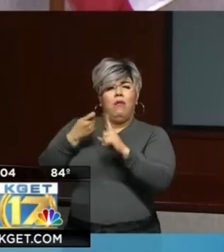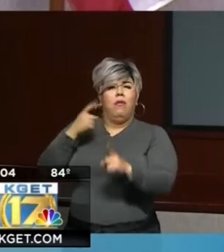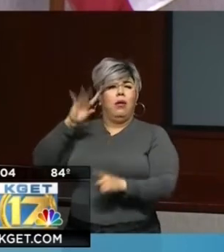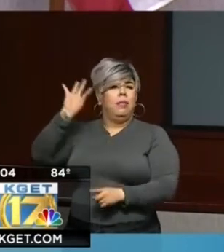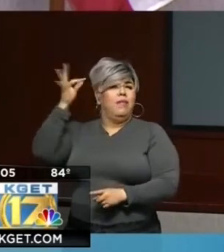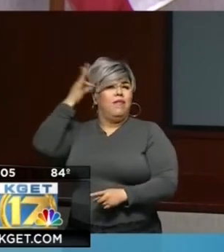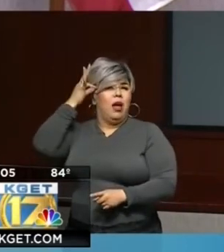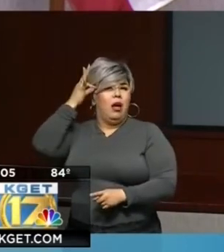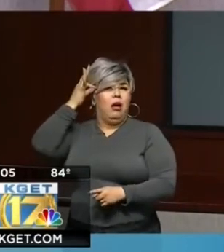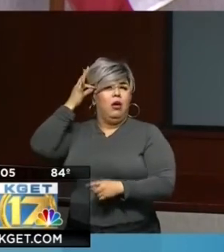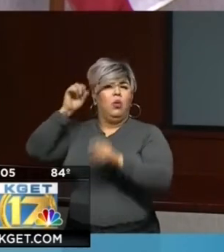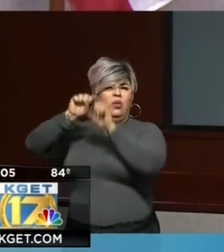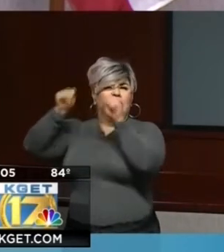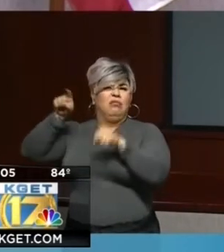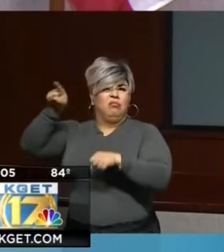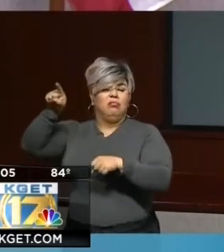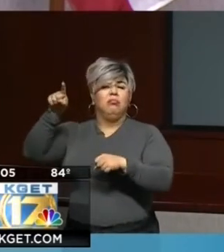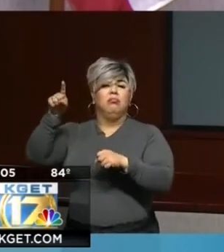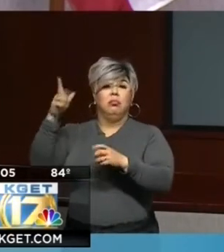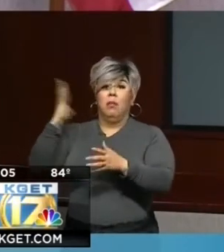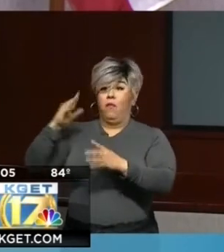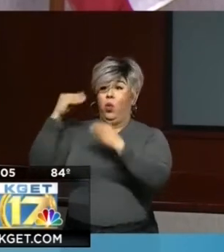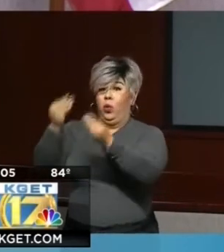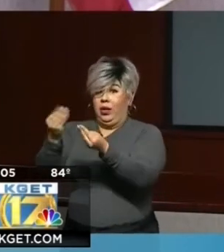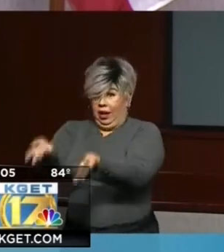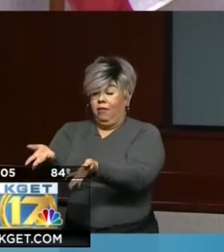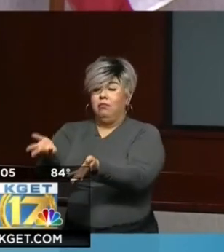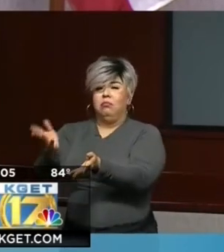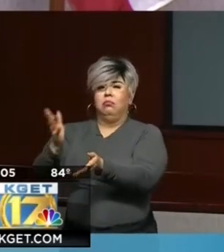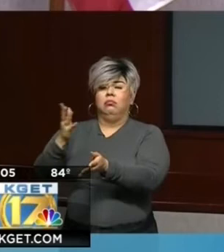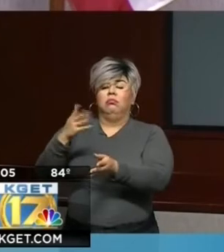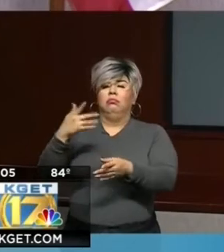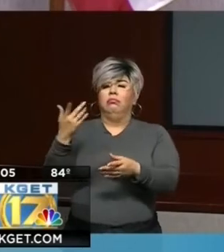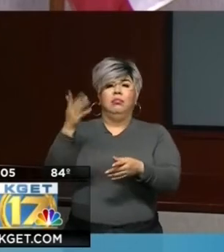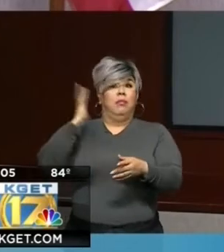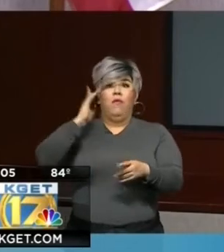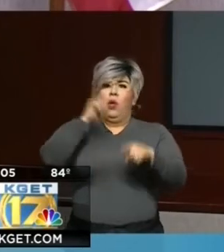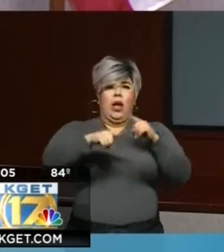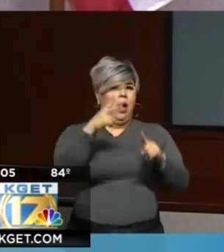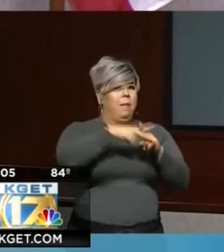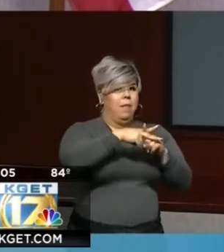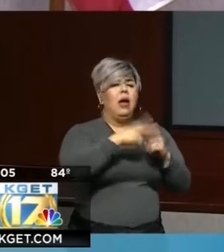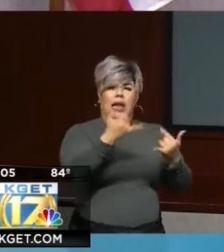IF YOU HAVE RECEIVED PPP, WHICH IS THE FEDERAL MONEY FROM THE FEDERAL ASSISTANCE PROGRAM